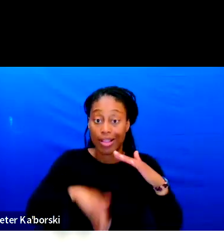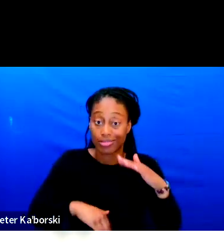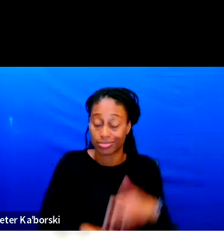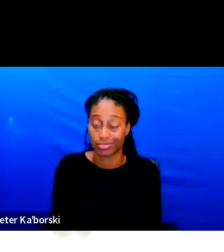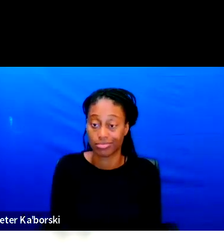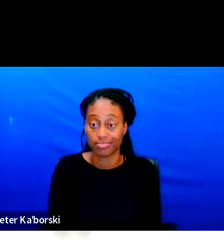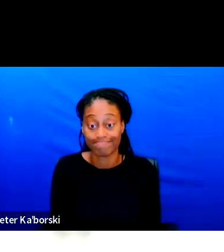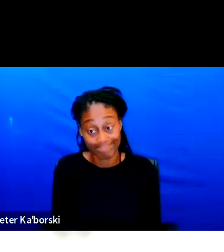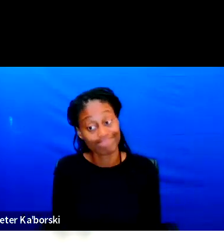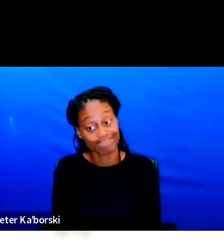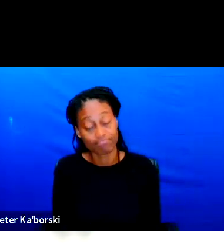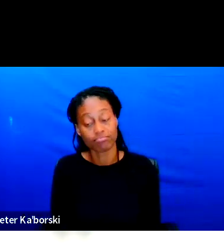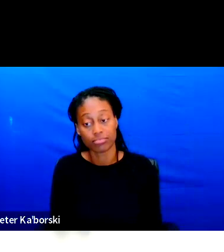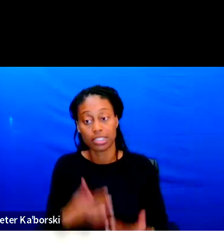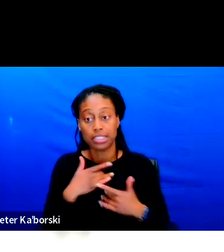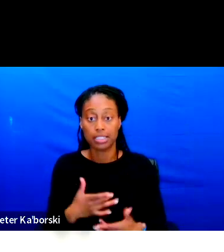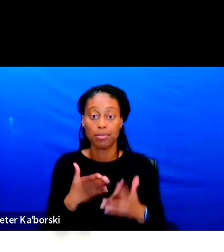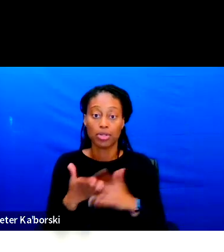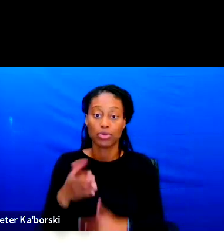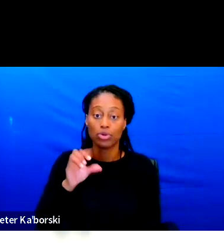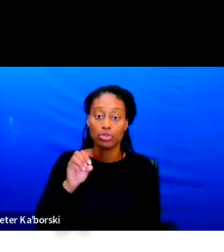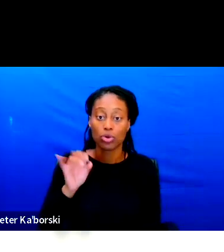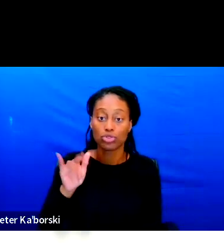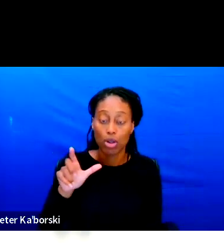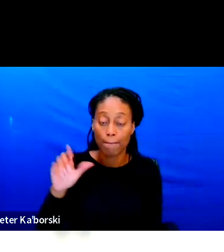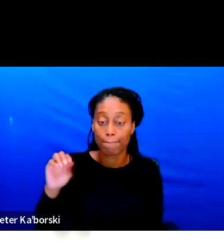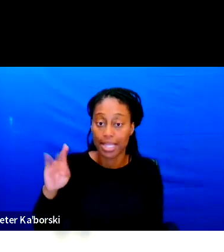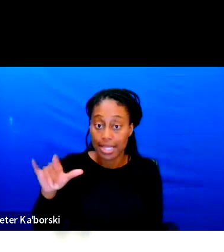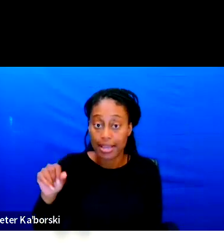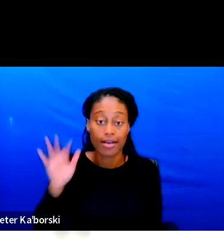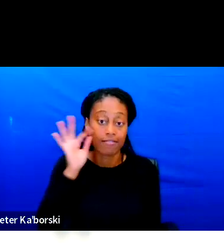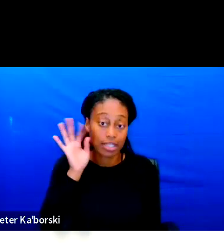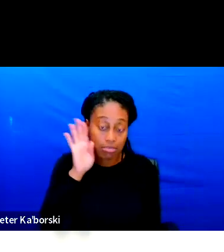Kyle Kleist: usually coming via social media. Kyle Kleist: Facebook, other contacts.